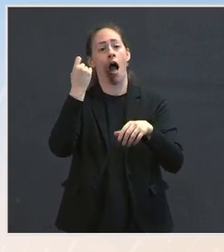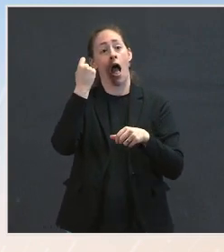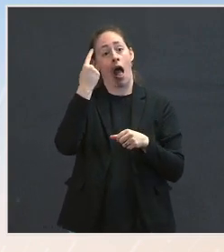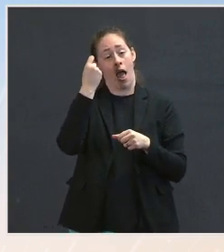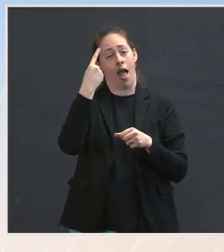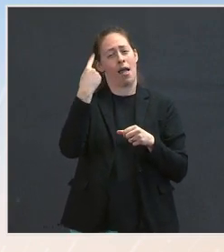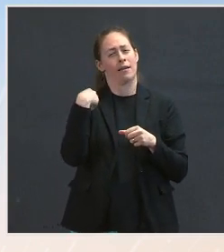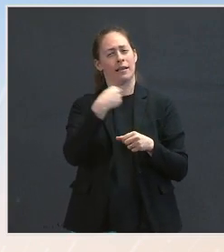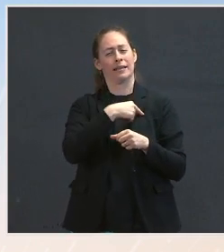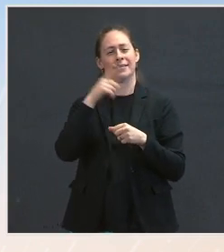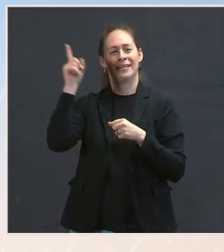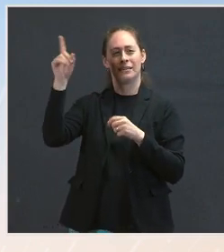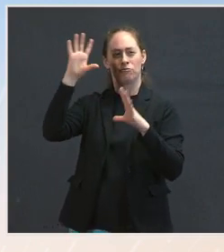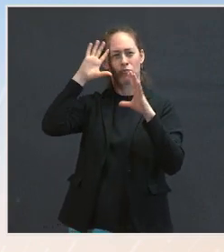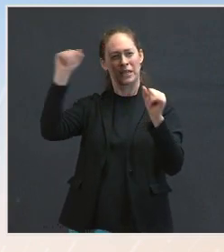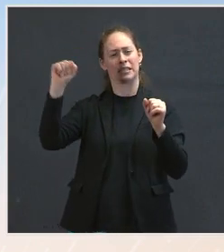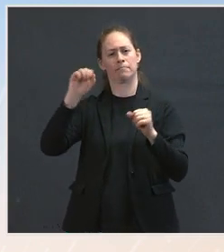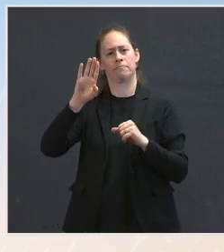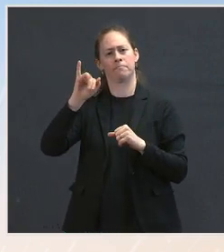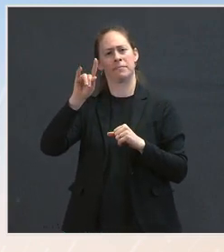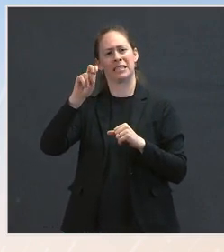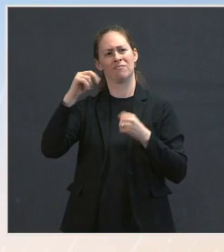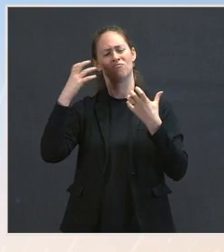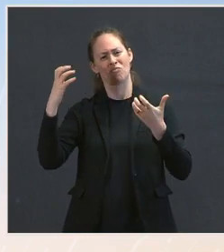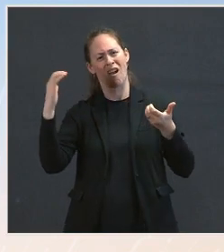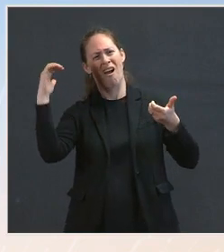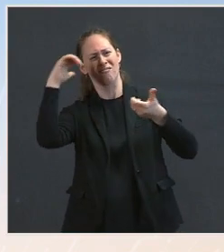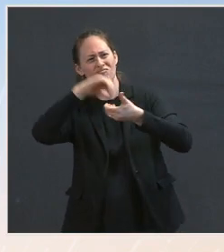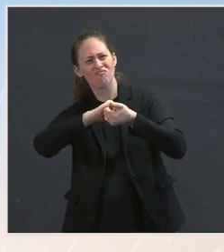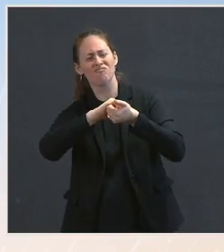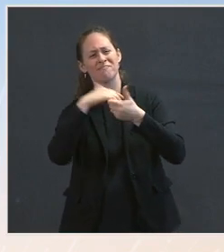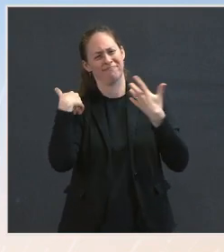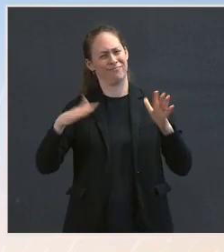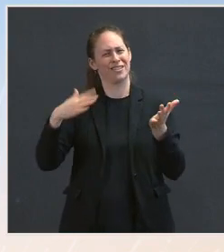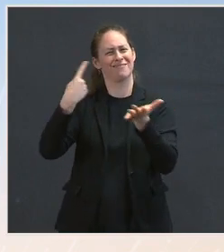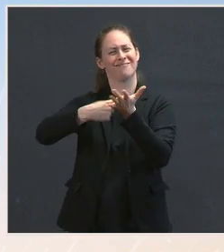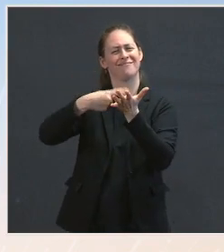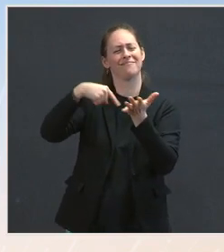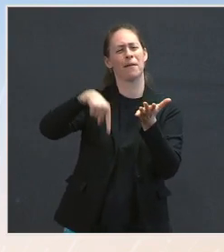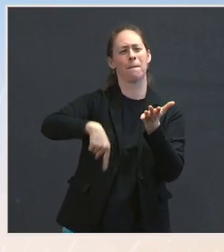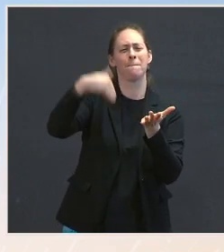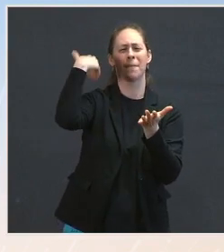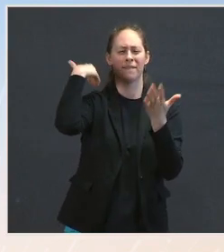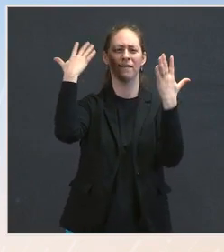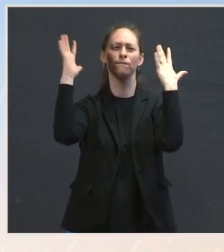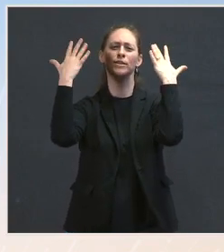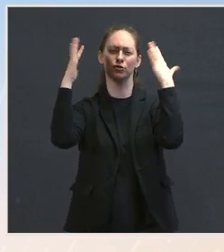as we've talked about in here previously, and certainly there are areas where we will express concerns